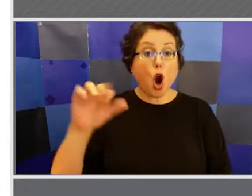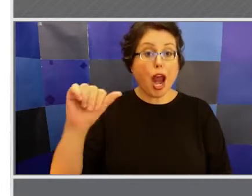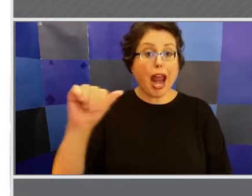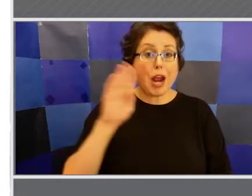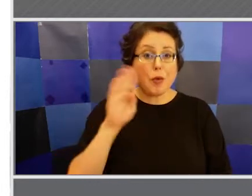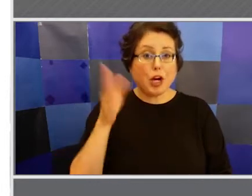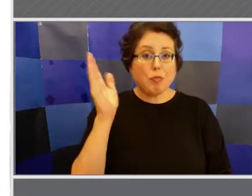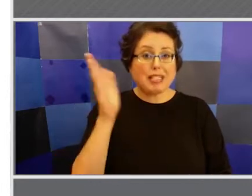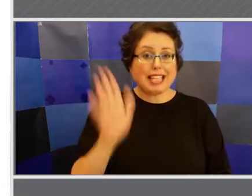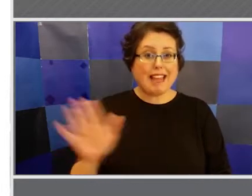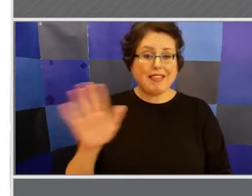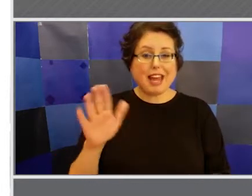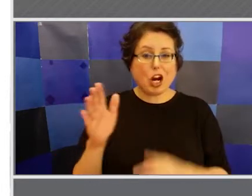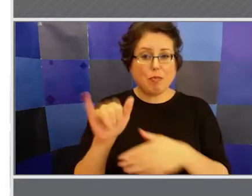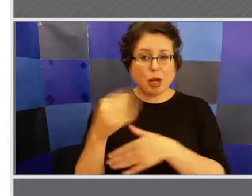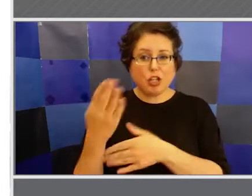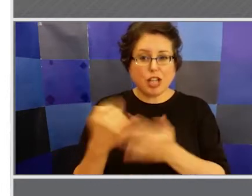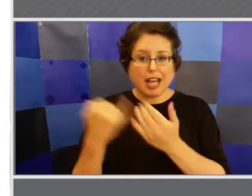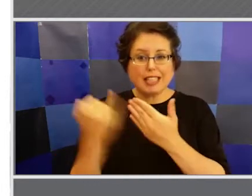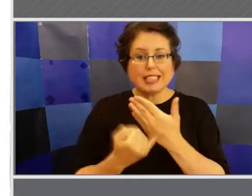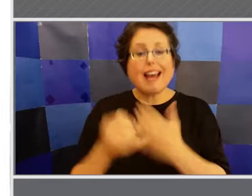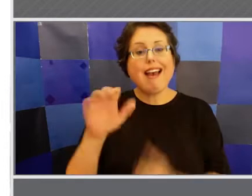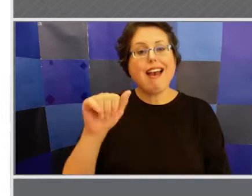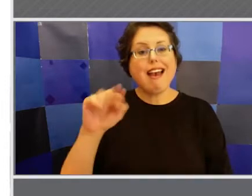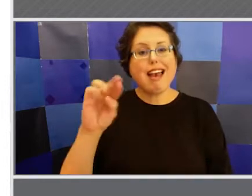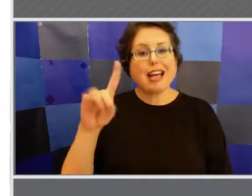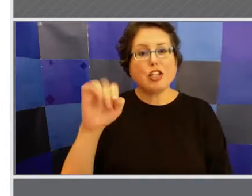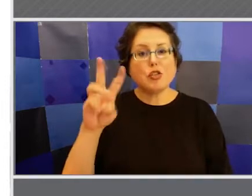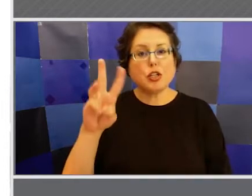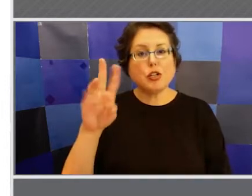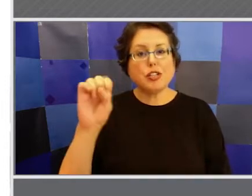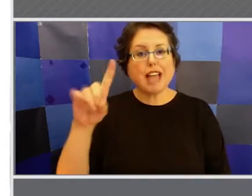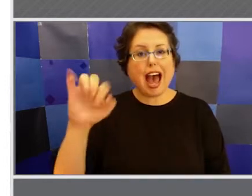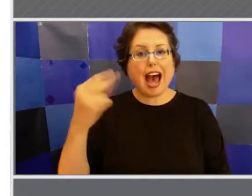Andrew dash is here from city planning and sir Cantor our Director of permits licenses